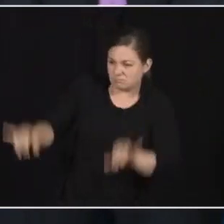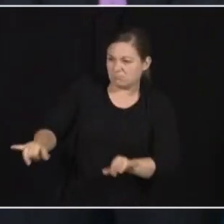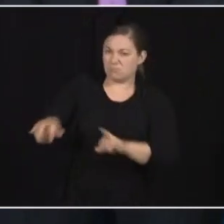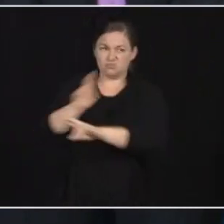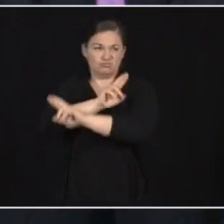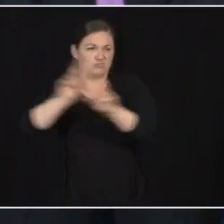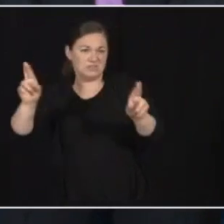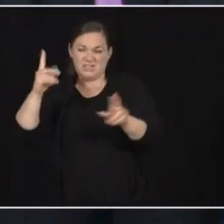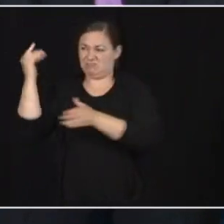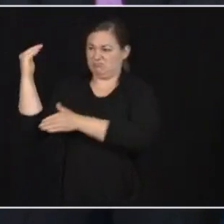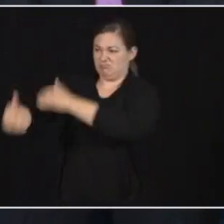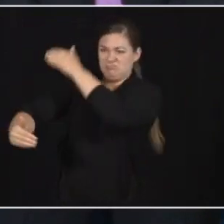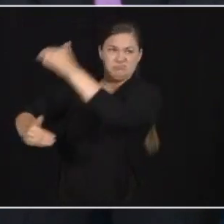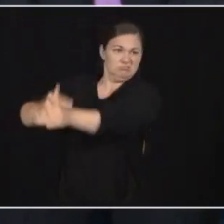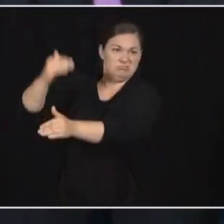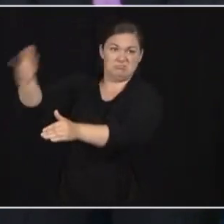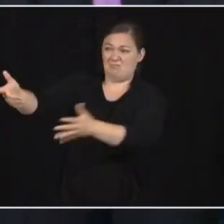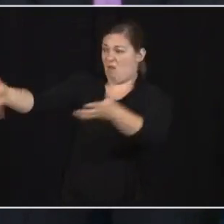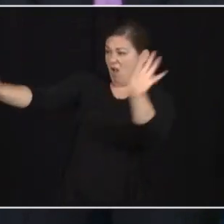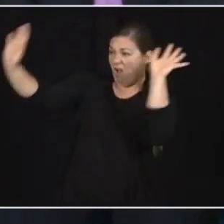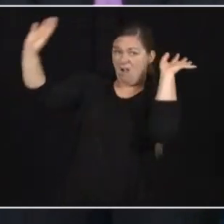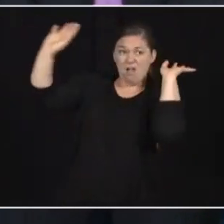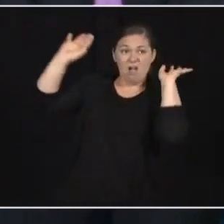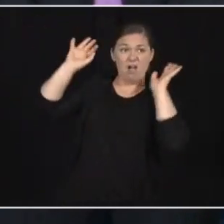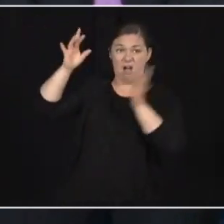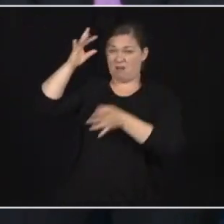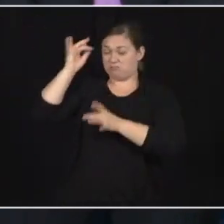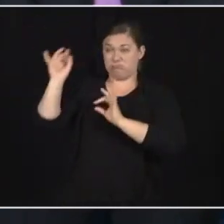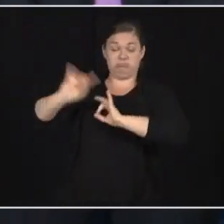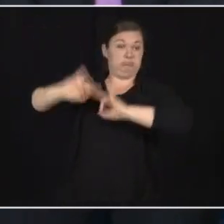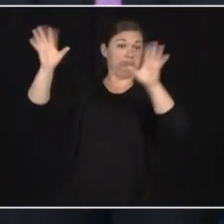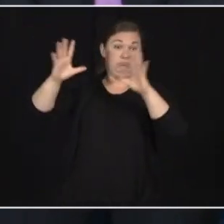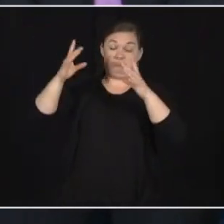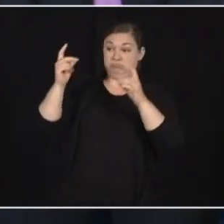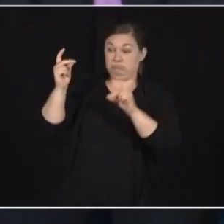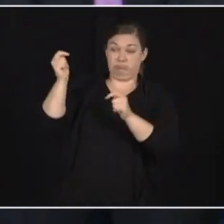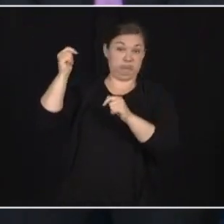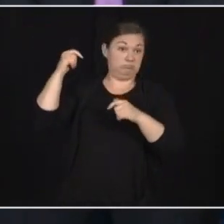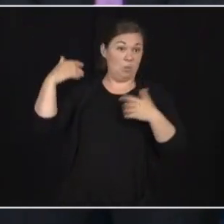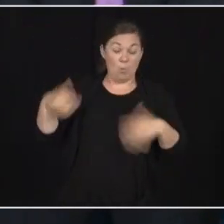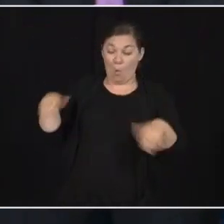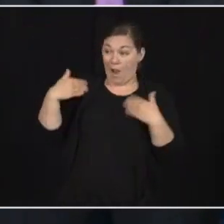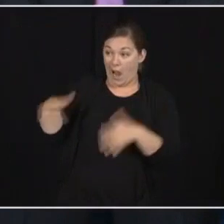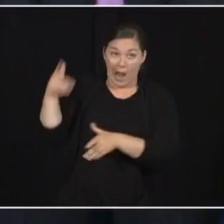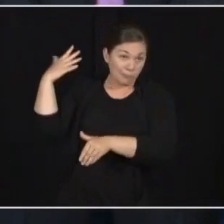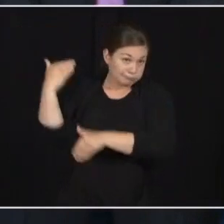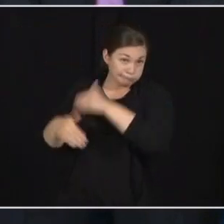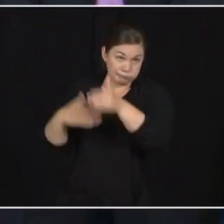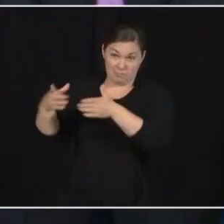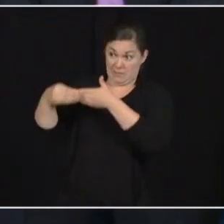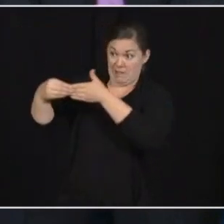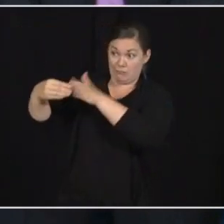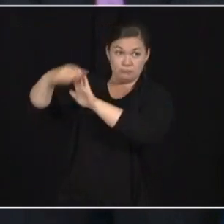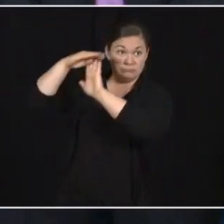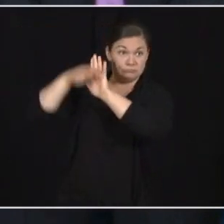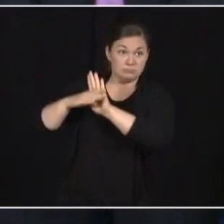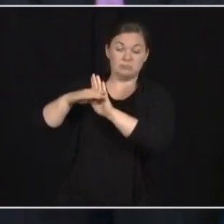They already have their whole systems put together. Protocols in line. They are champions. They move quick and they have a good guideline.